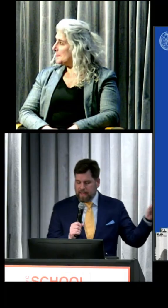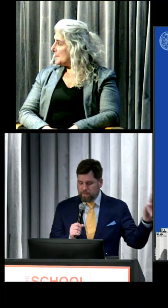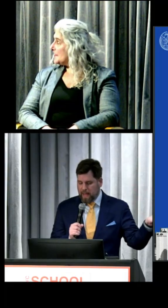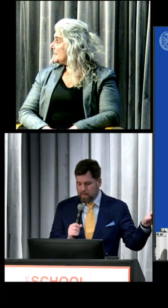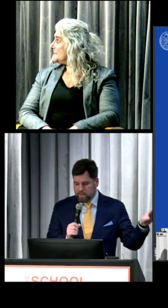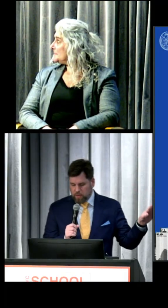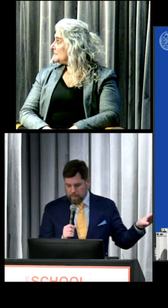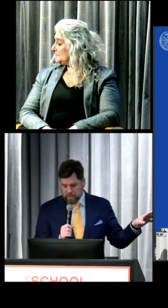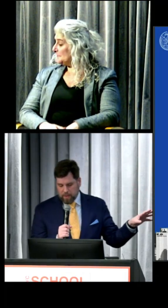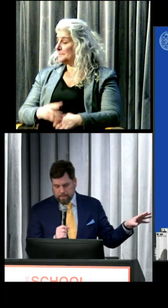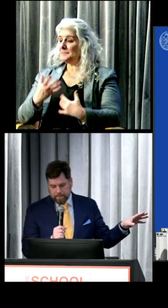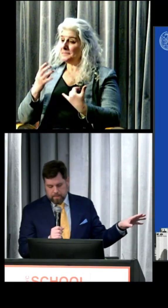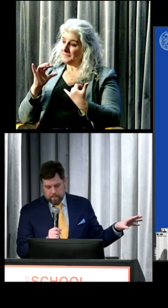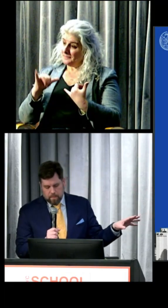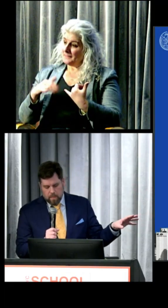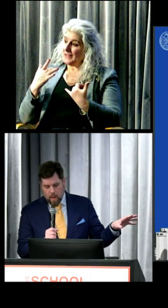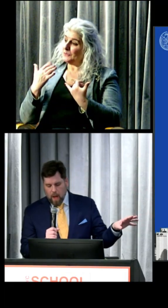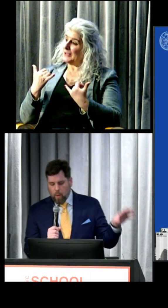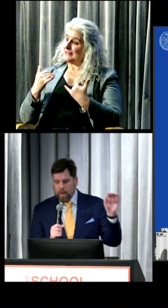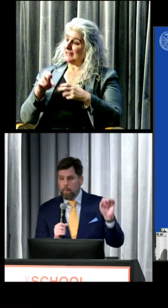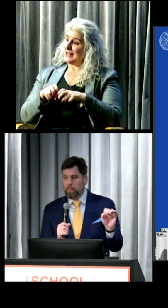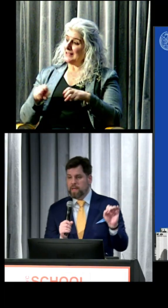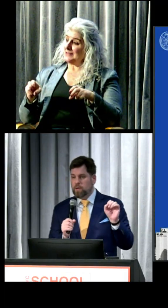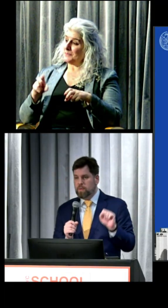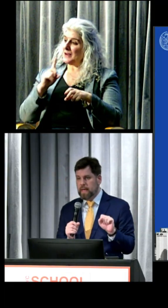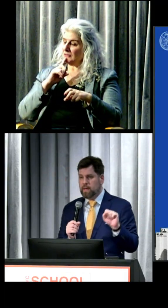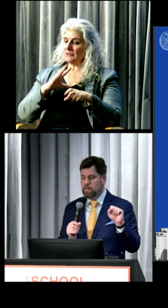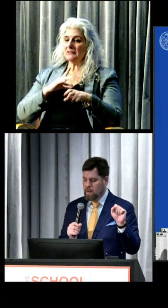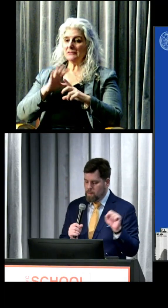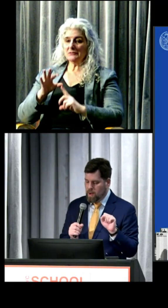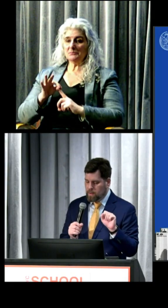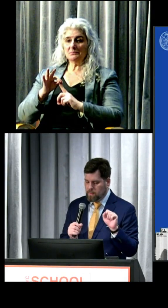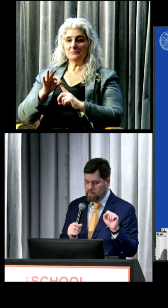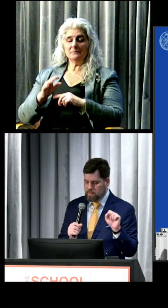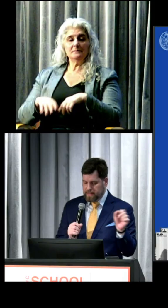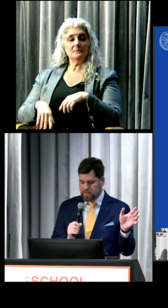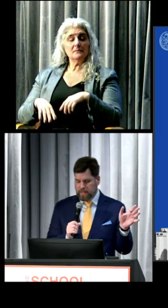a lot a lot of people I'm thinking about my parents for example the idea that data is